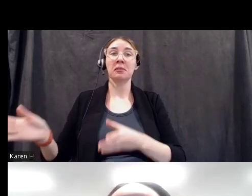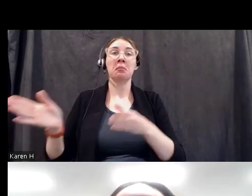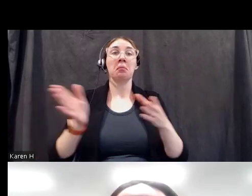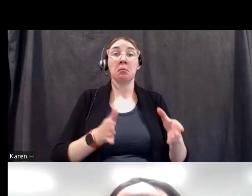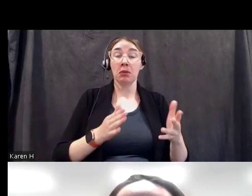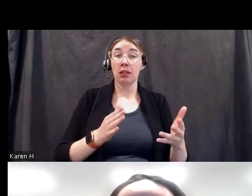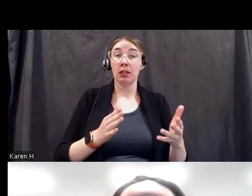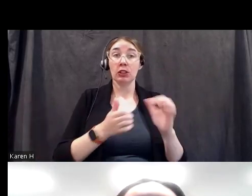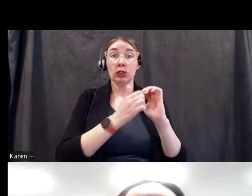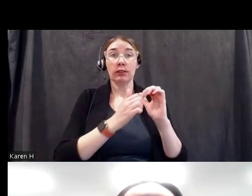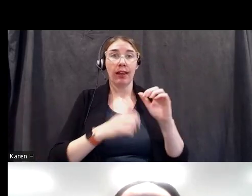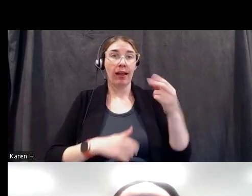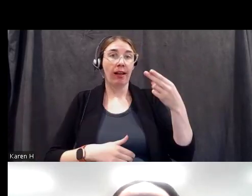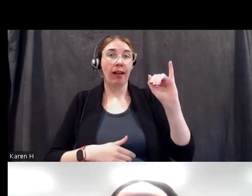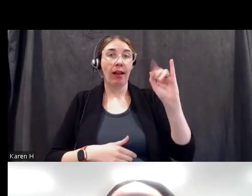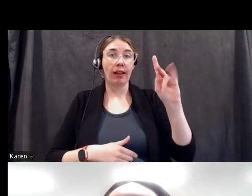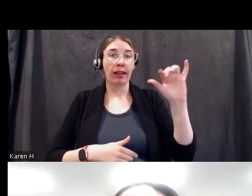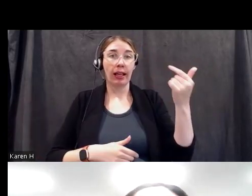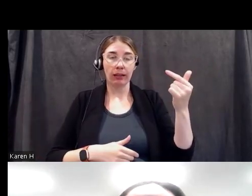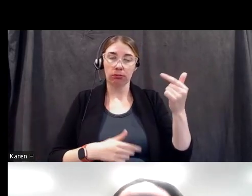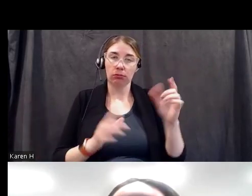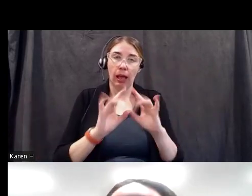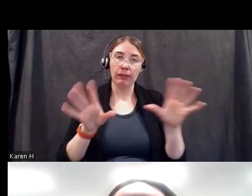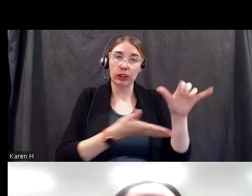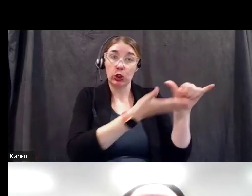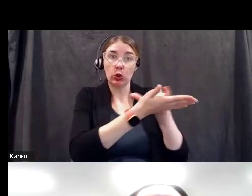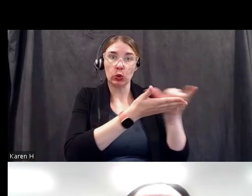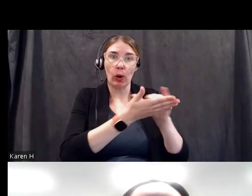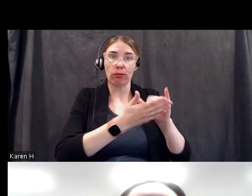hiking is a big park of New York's identity for those of you that know what the 46ers are,